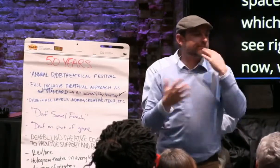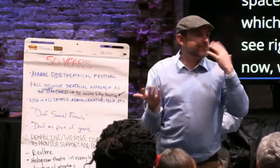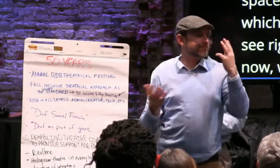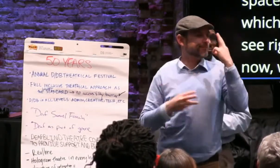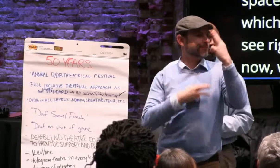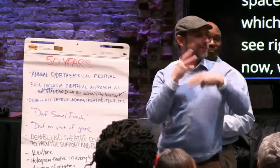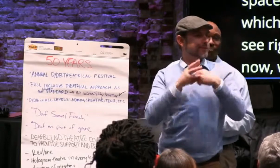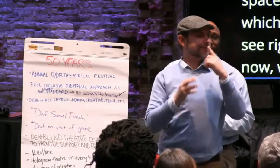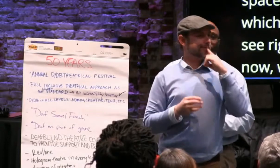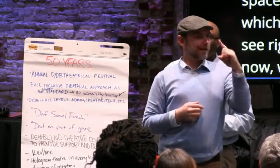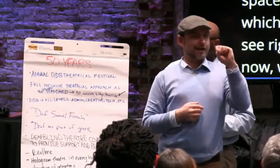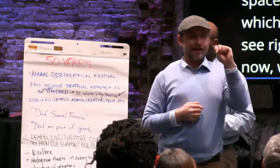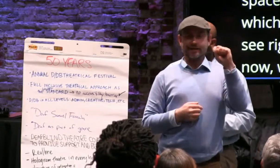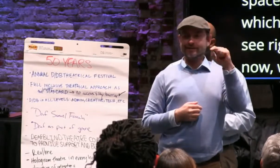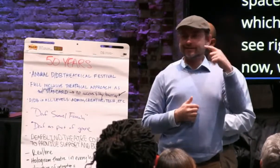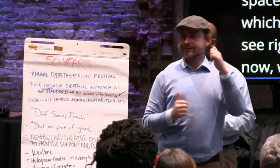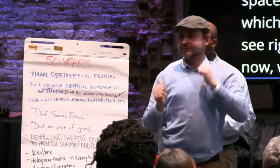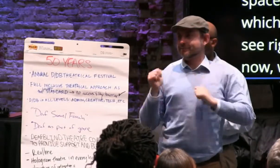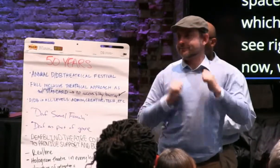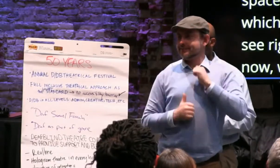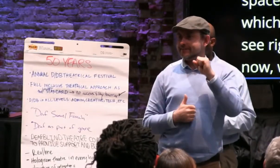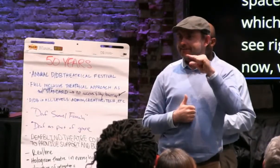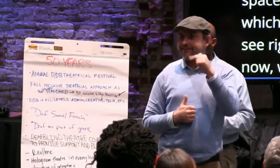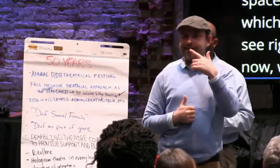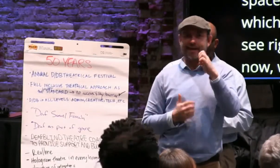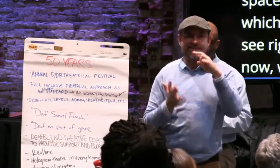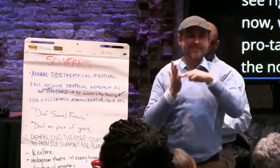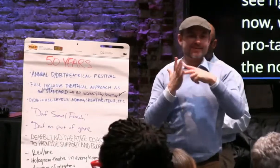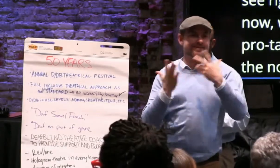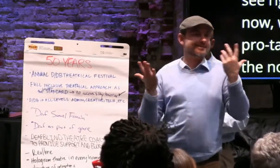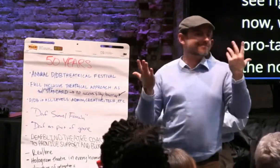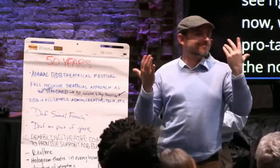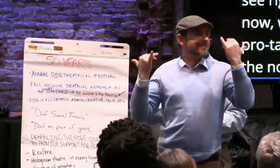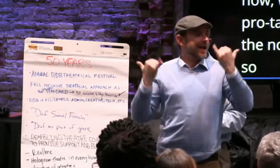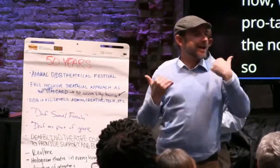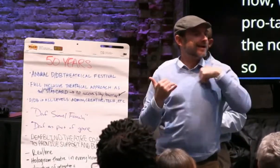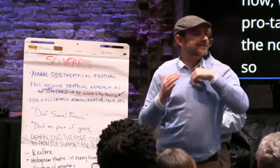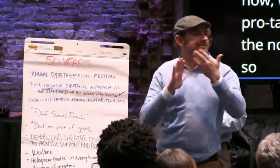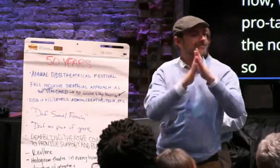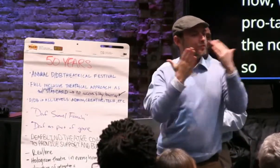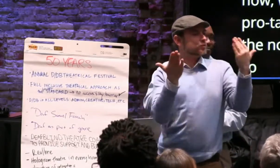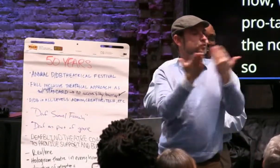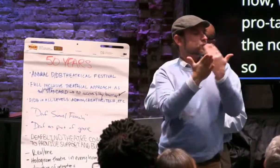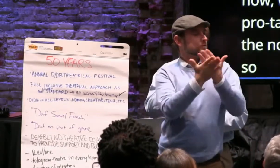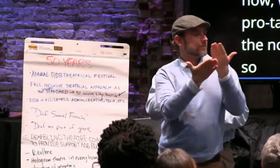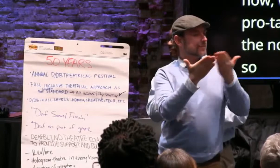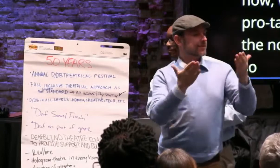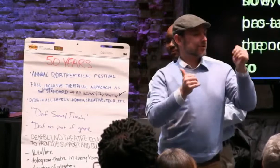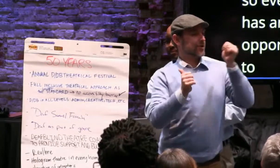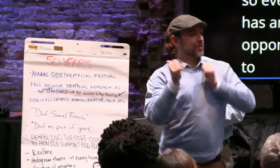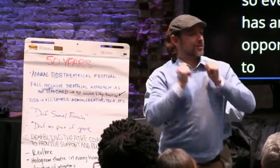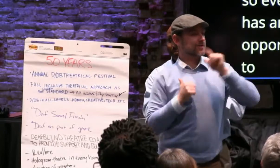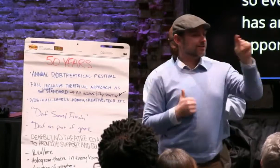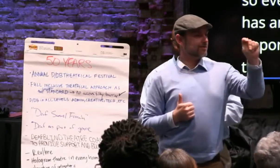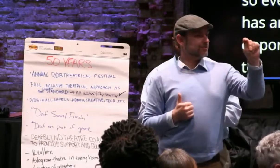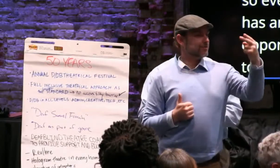to realize the world that we live in, in terms of theater. Again, we're kind of moving away from the stage